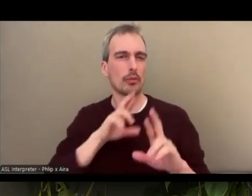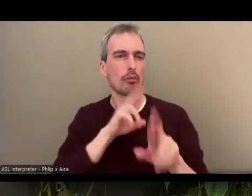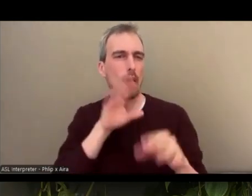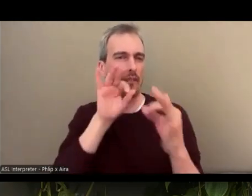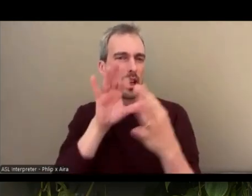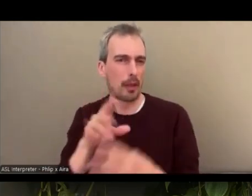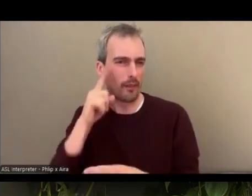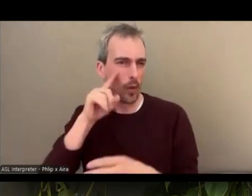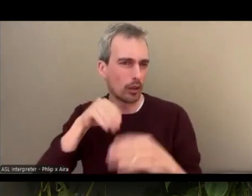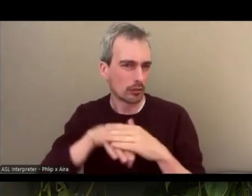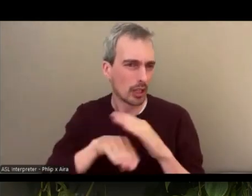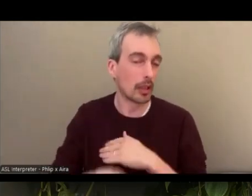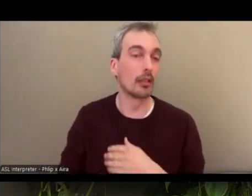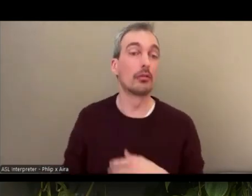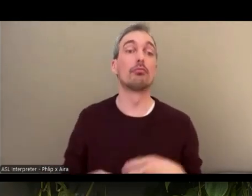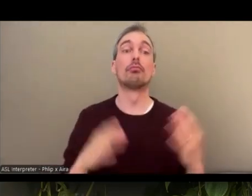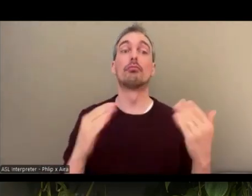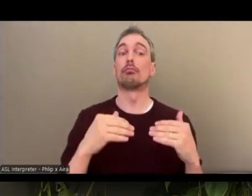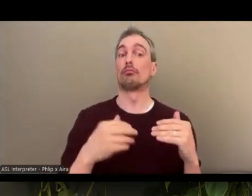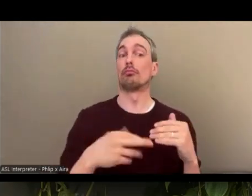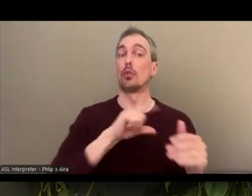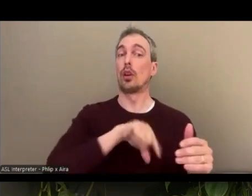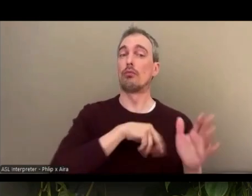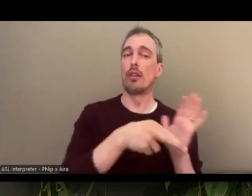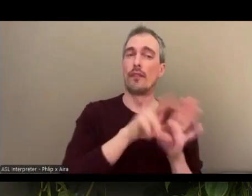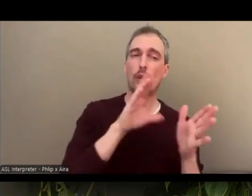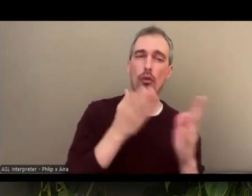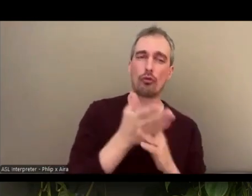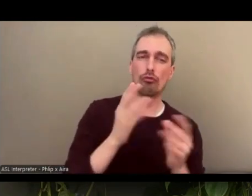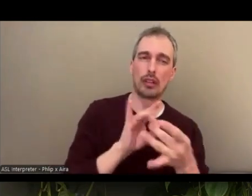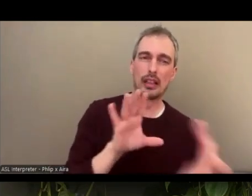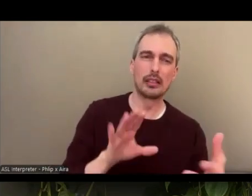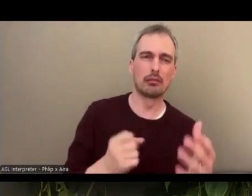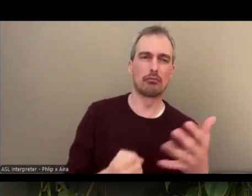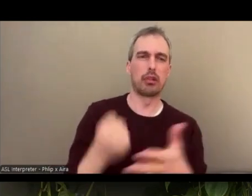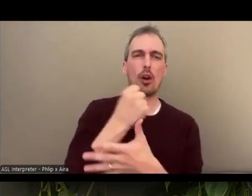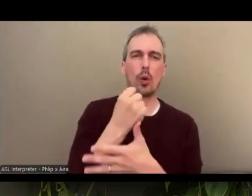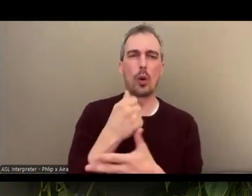refinement system for accessibility defects and bug tracking system includes an accessibility category.